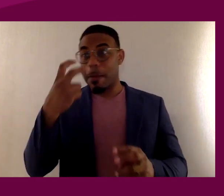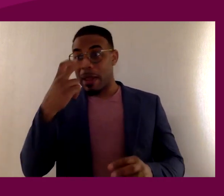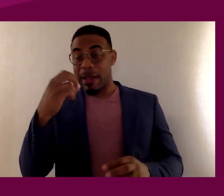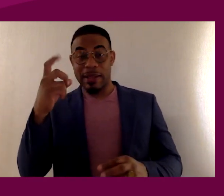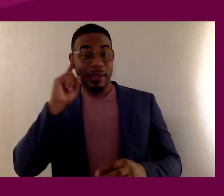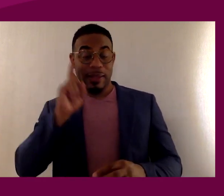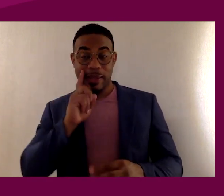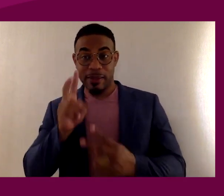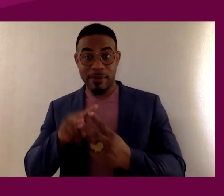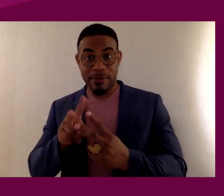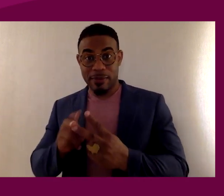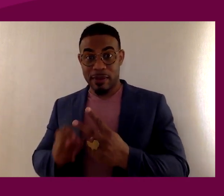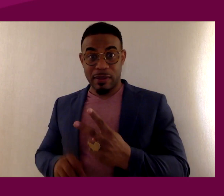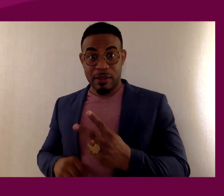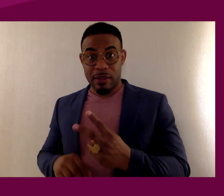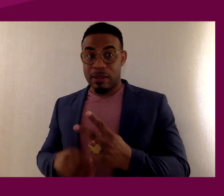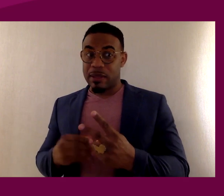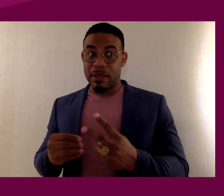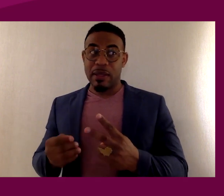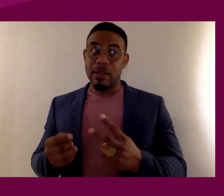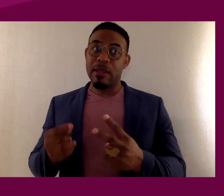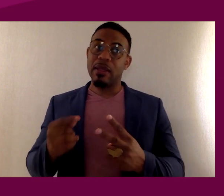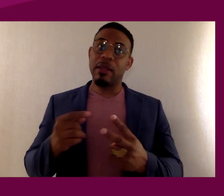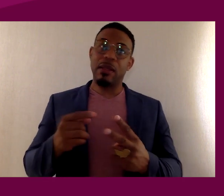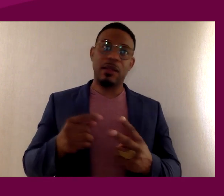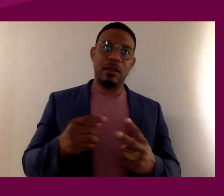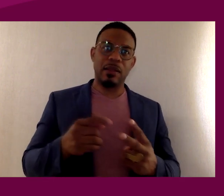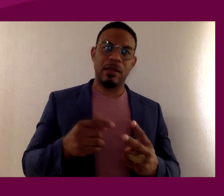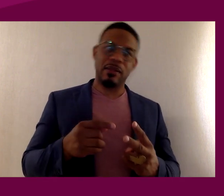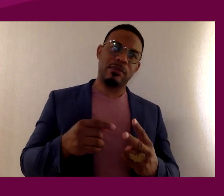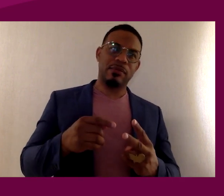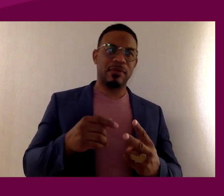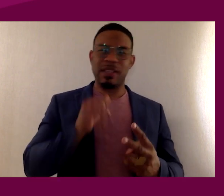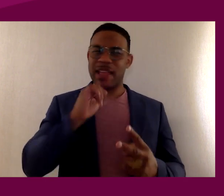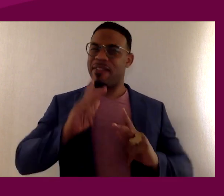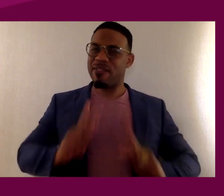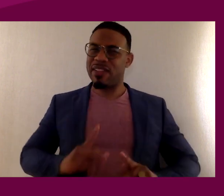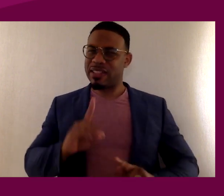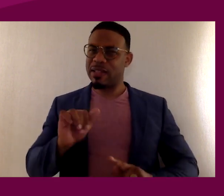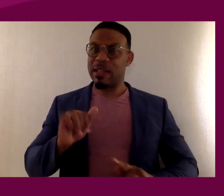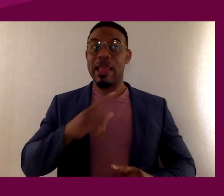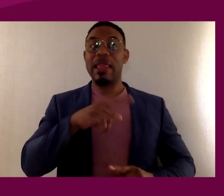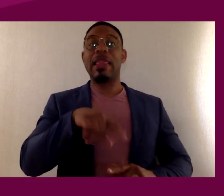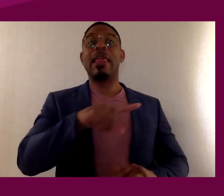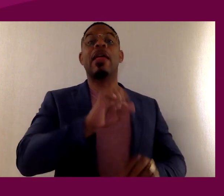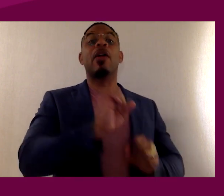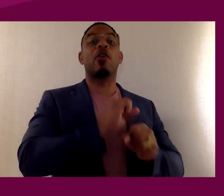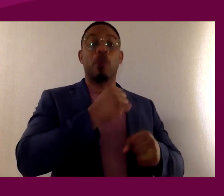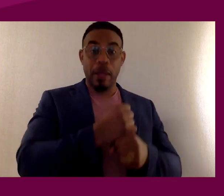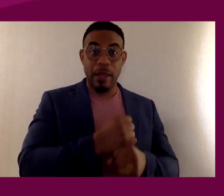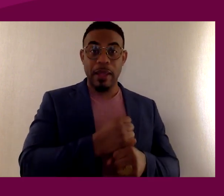anywhere in the world were the blind and the deaf. And not for the physically disabled.